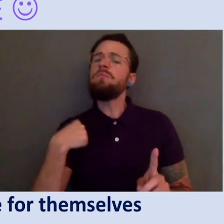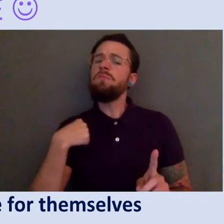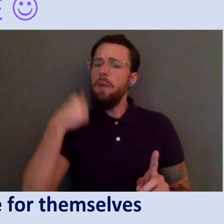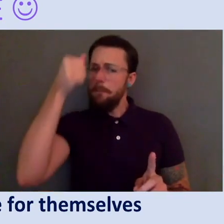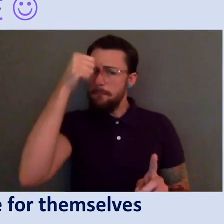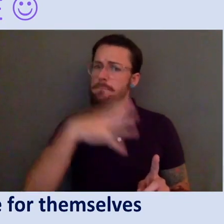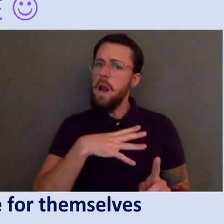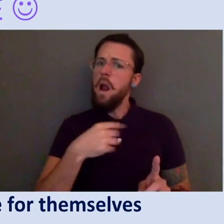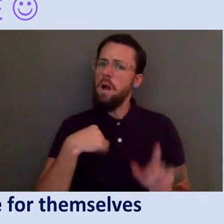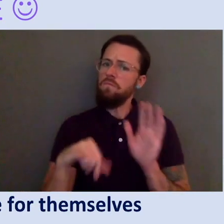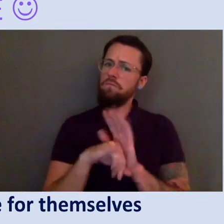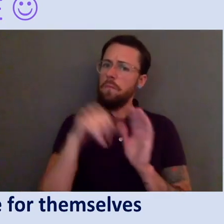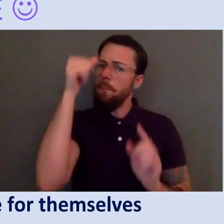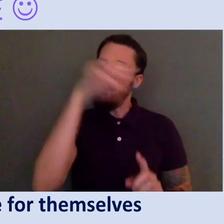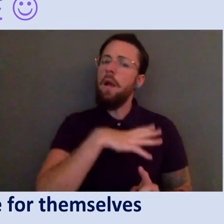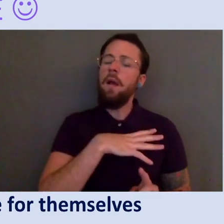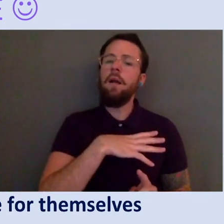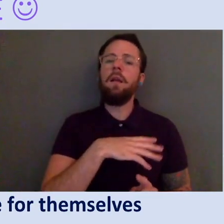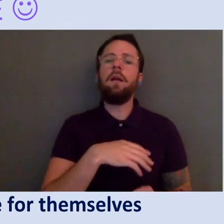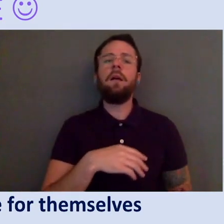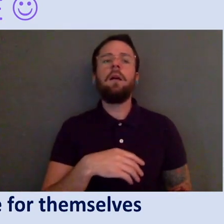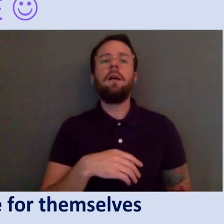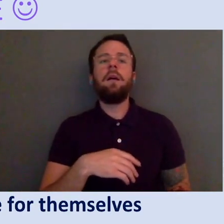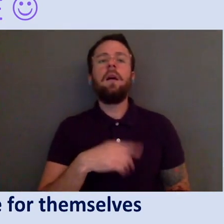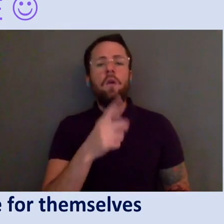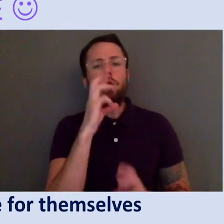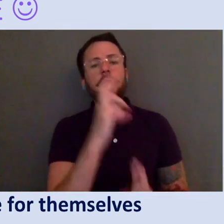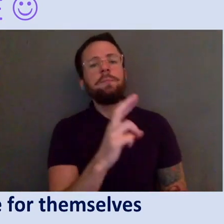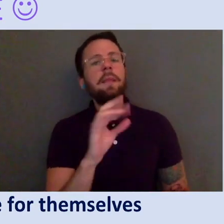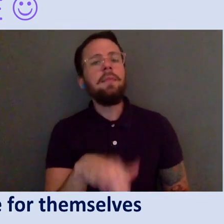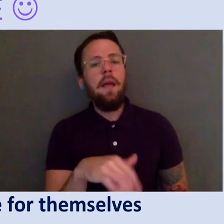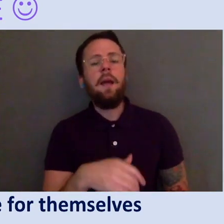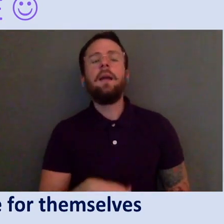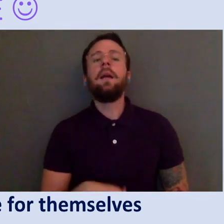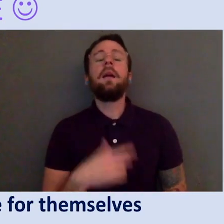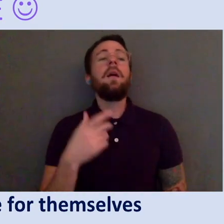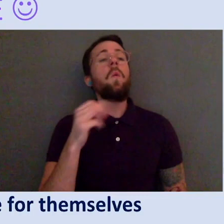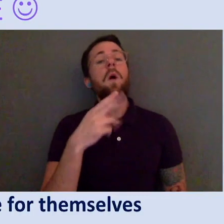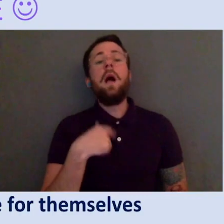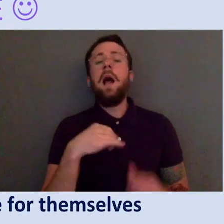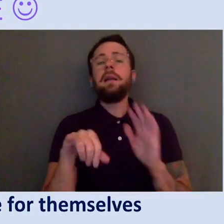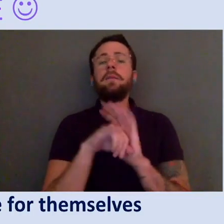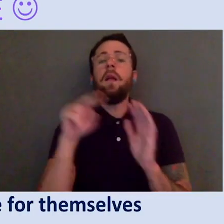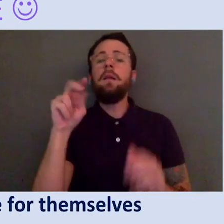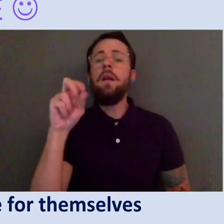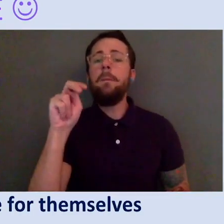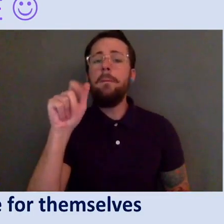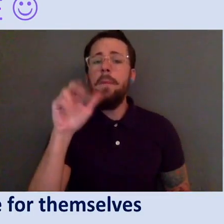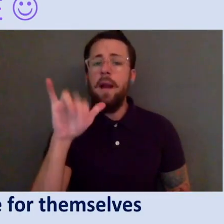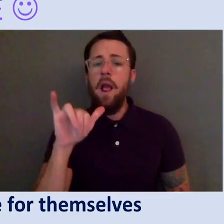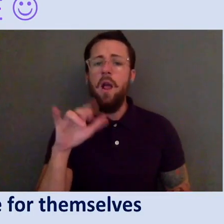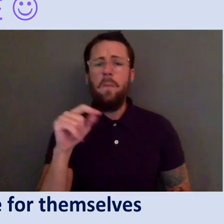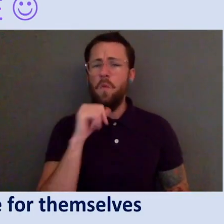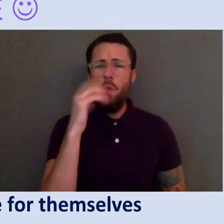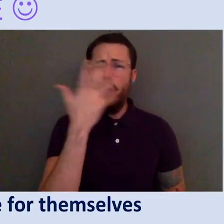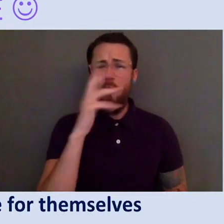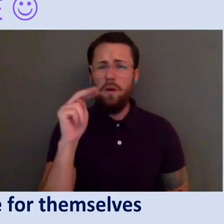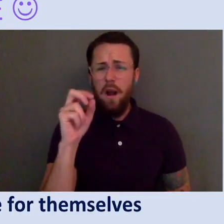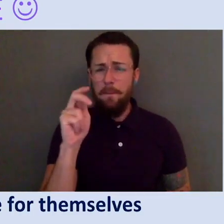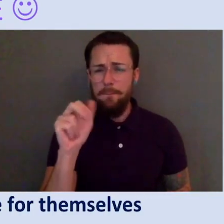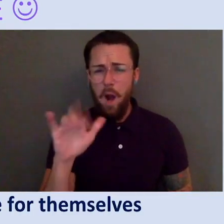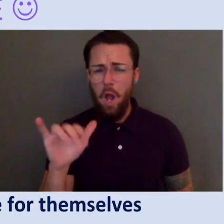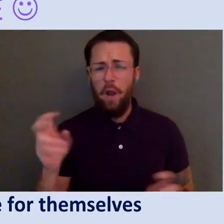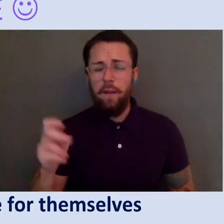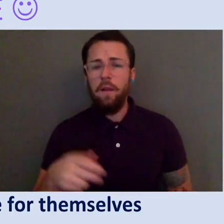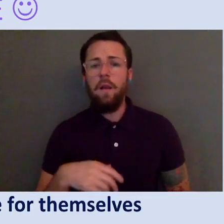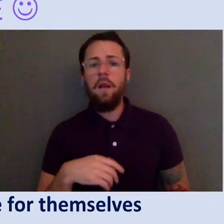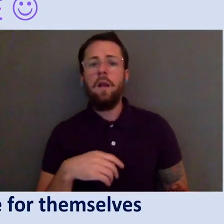and to not make assumptions on what identity that person has for themselves.